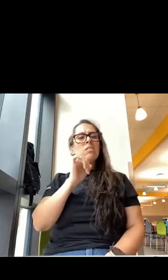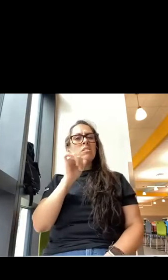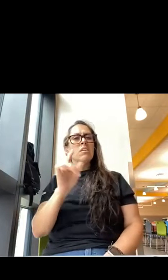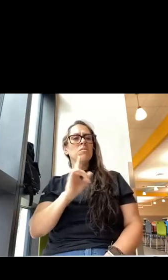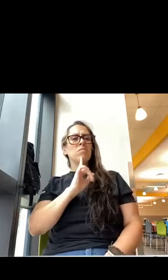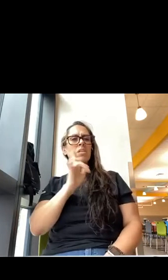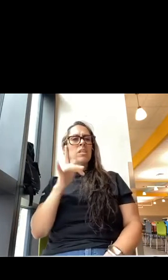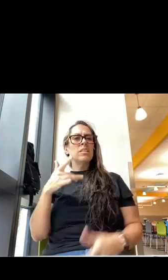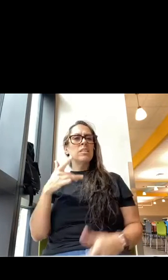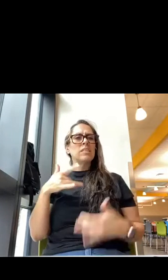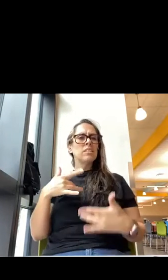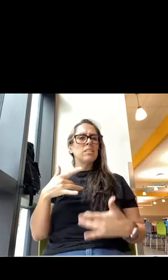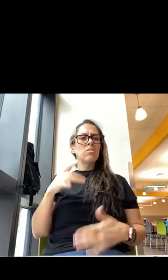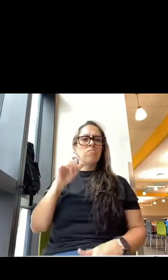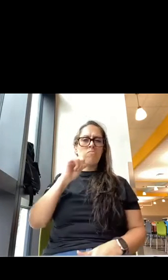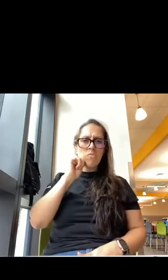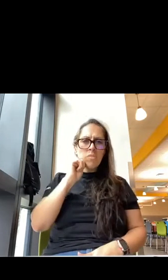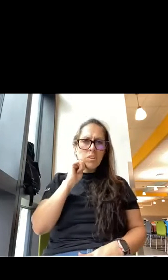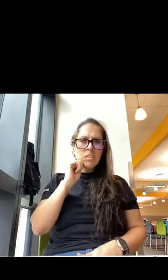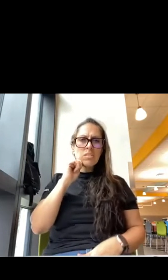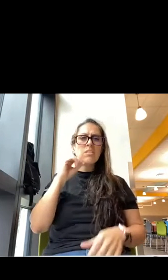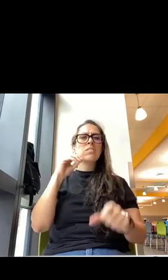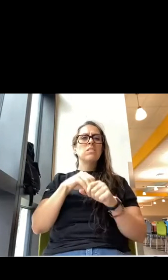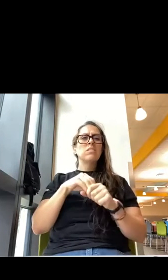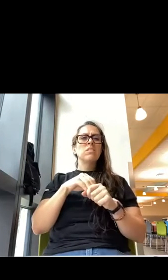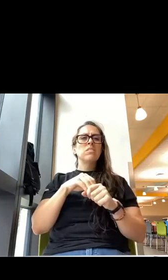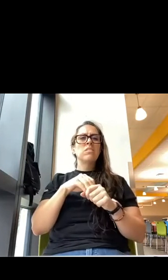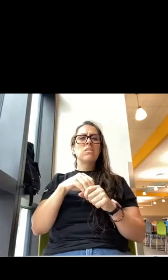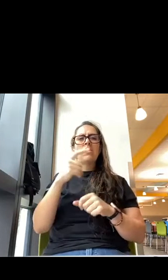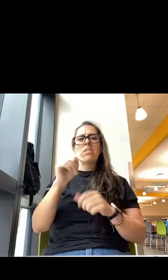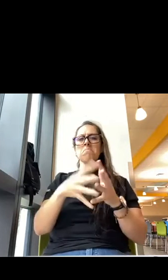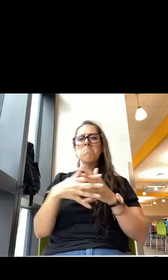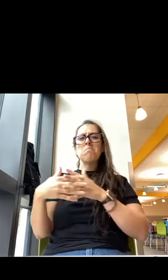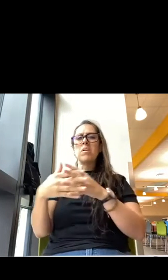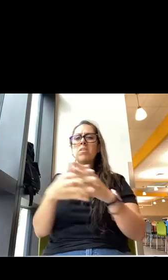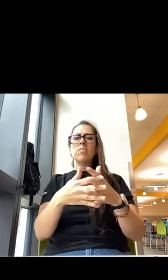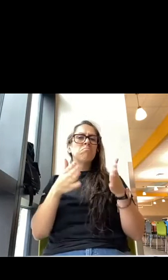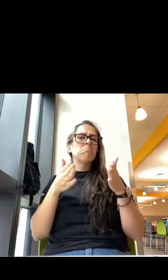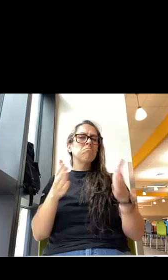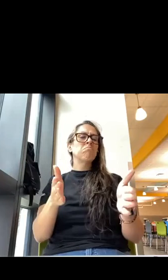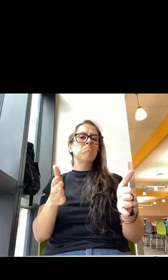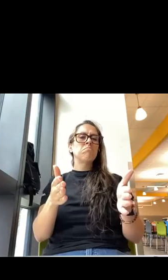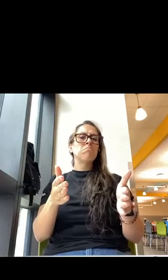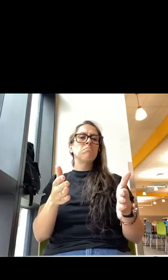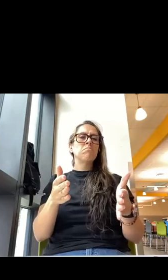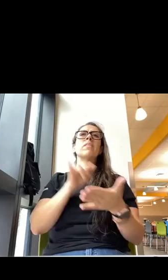like in the in the American sense like that. That's that's something that you know,